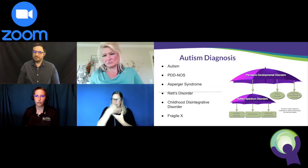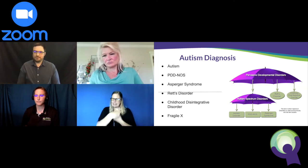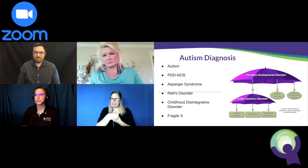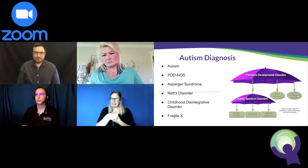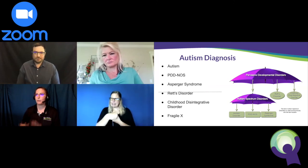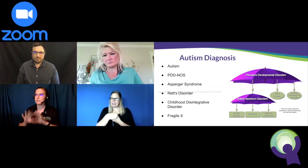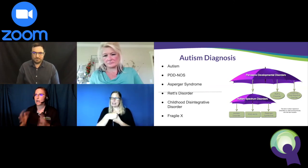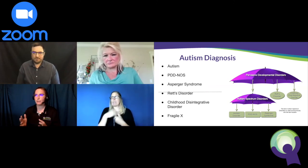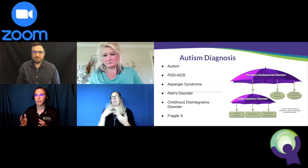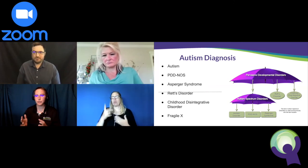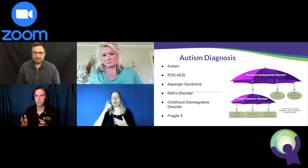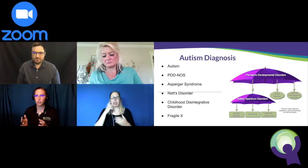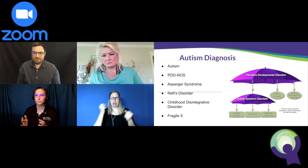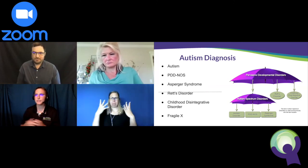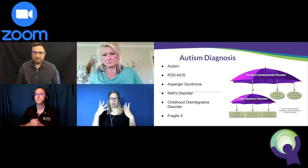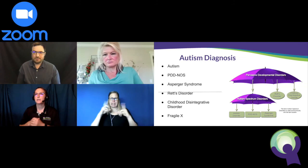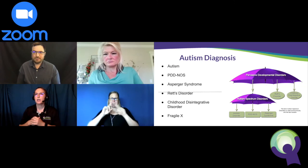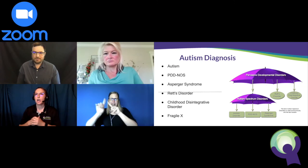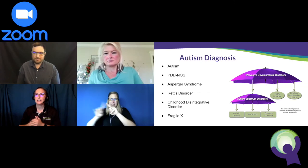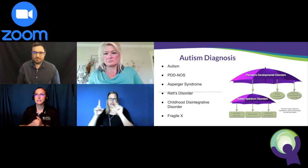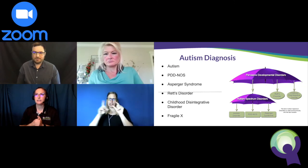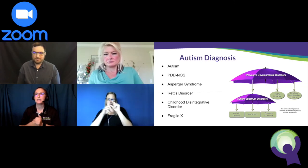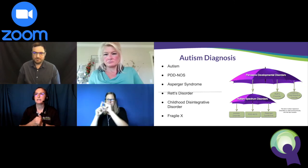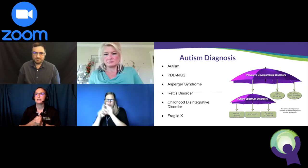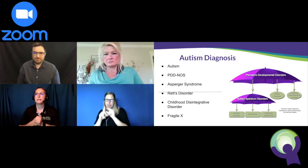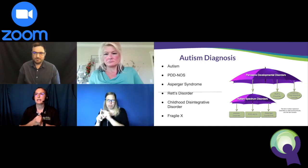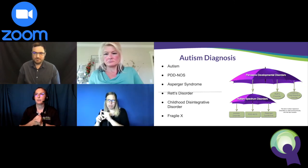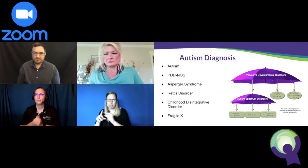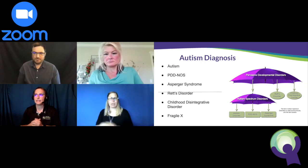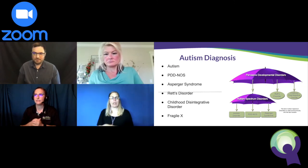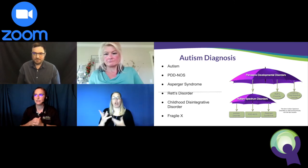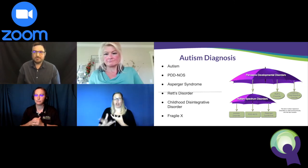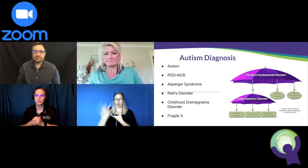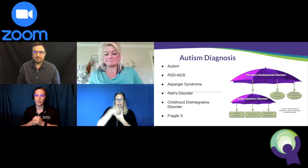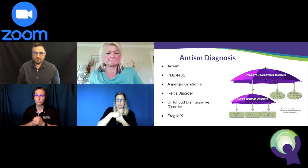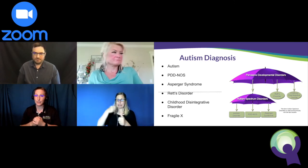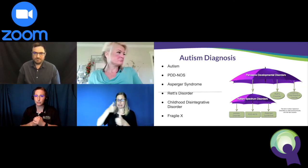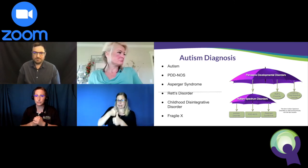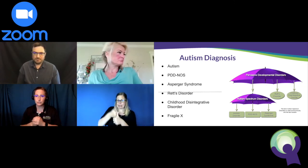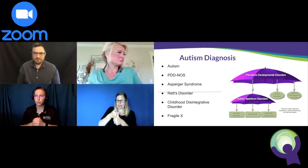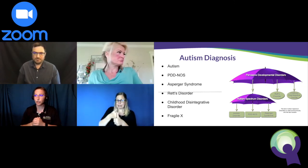So I want to talk about those terms. Autism is a pervasive developmental disorder